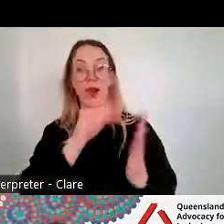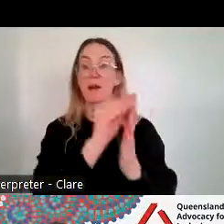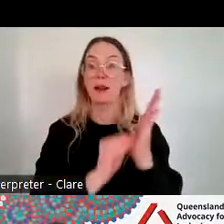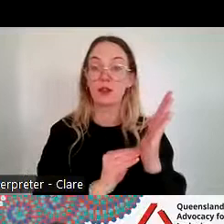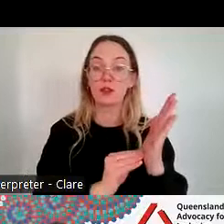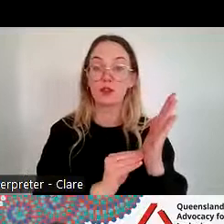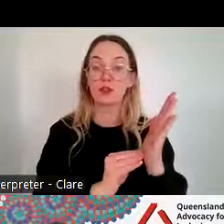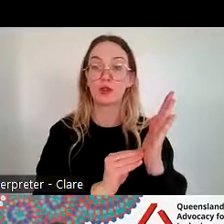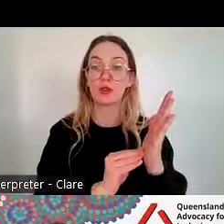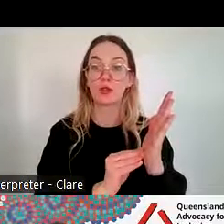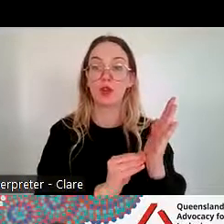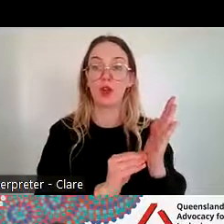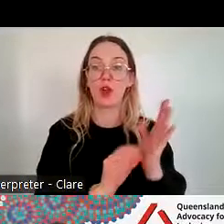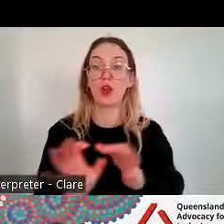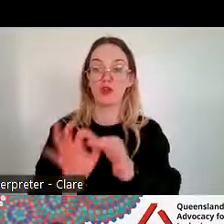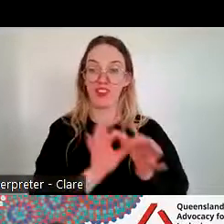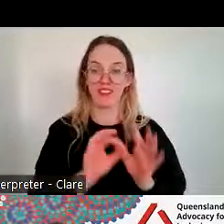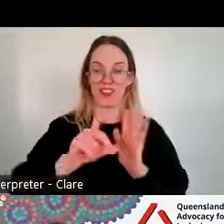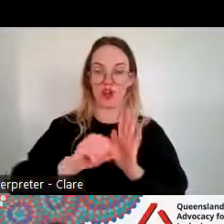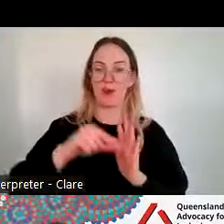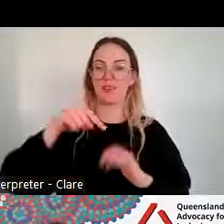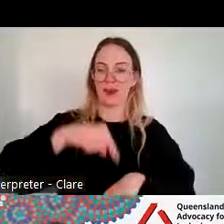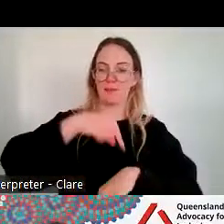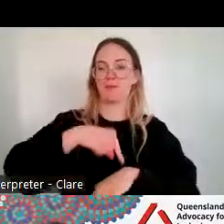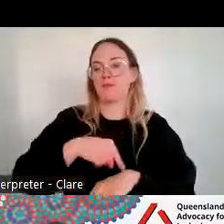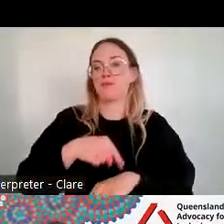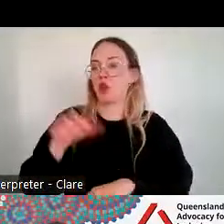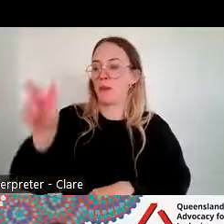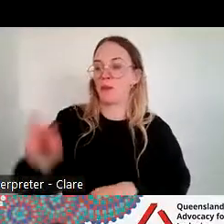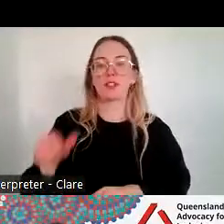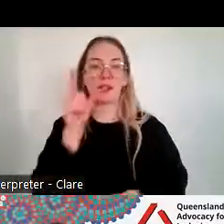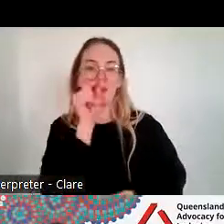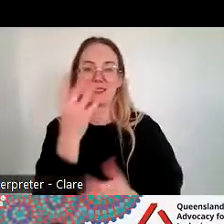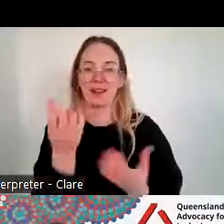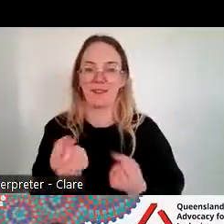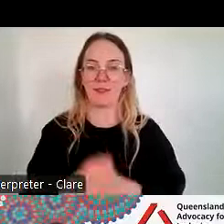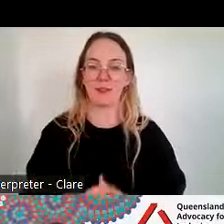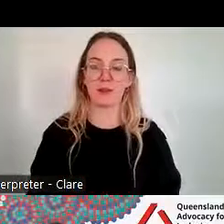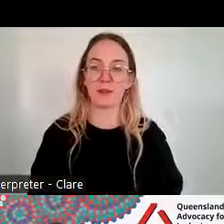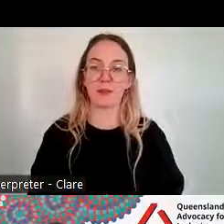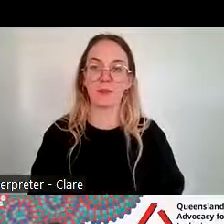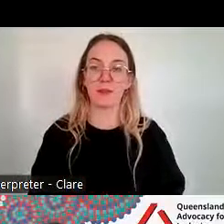the present that they must be assessing the person's capacity. Evidence that one of the